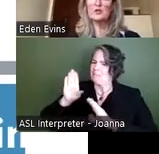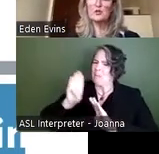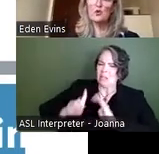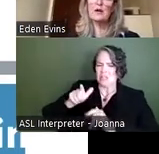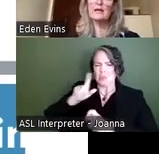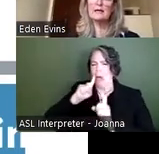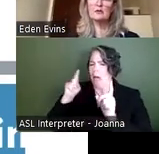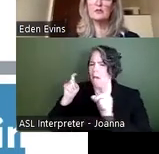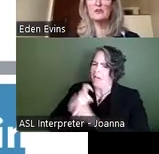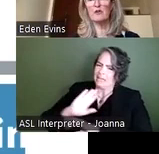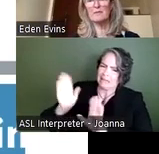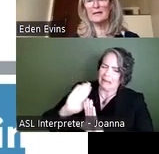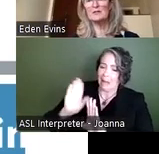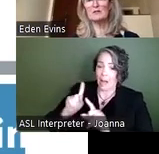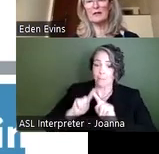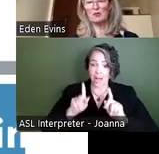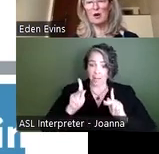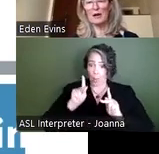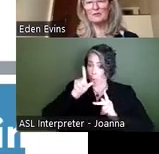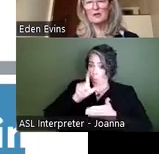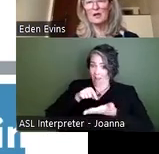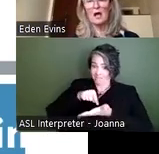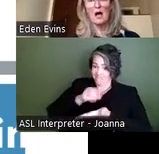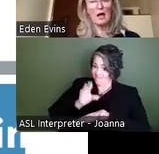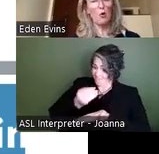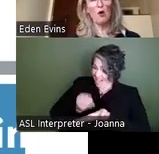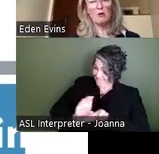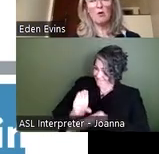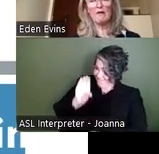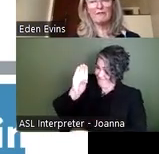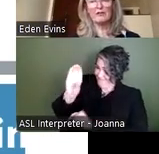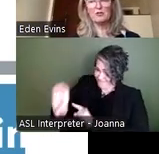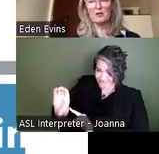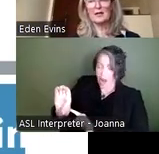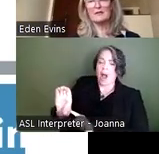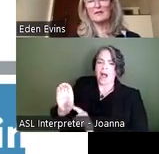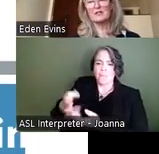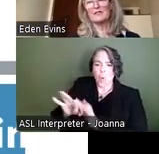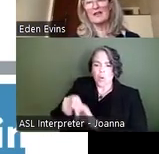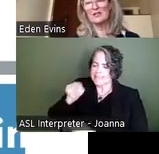ensuring inclusion of women into clinical trials or requiring very strong scientific justification